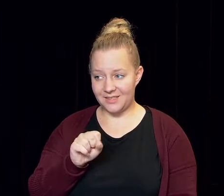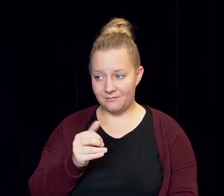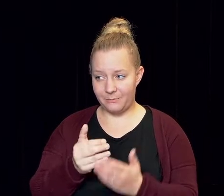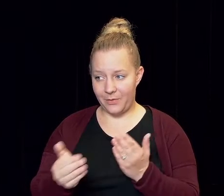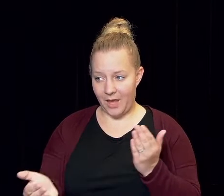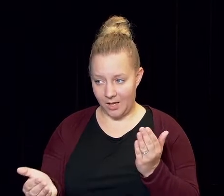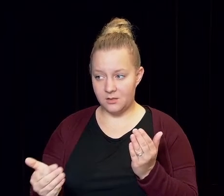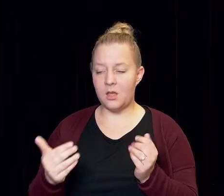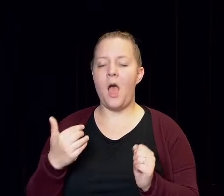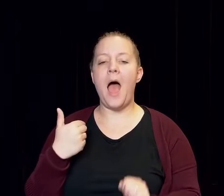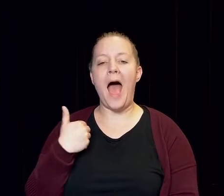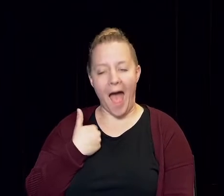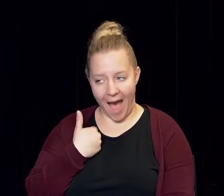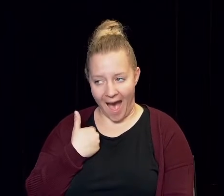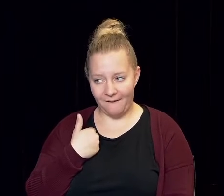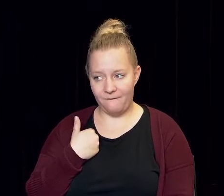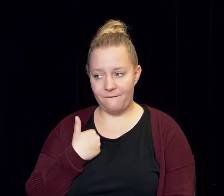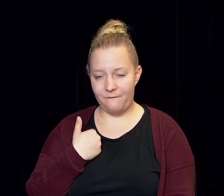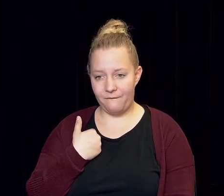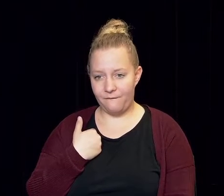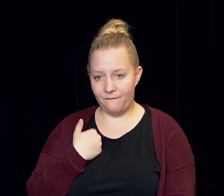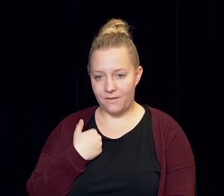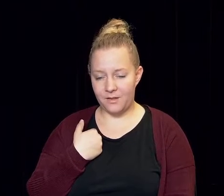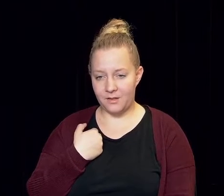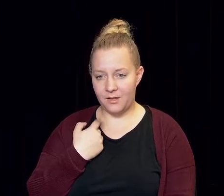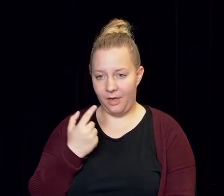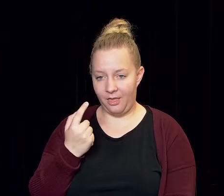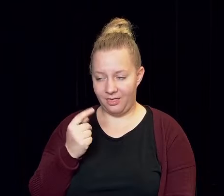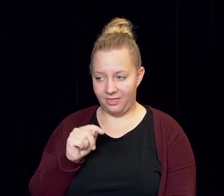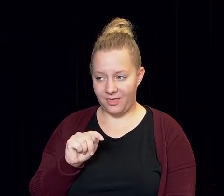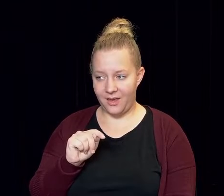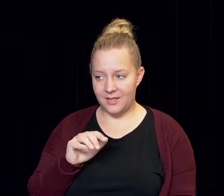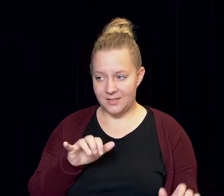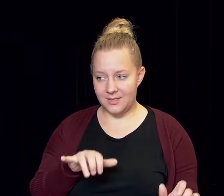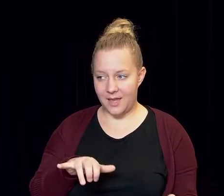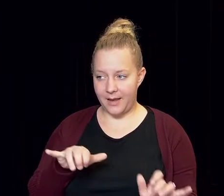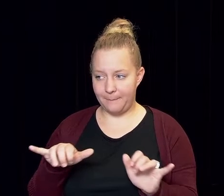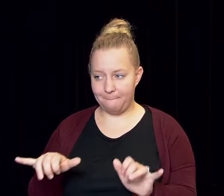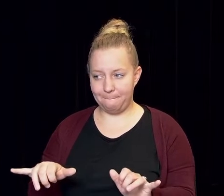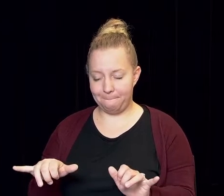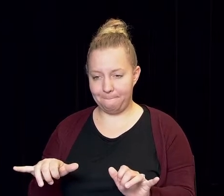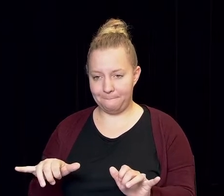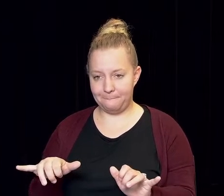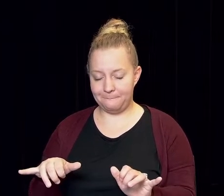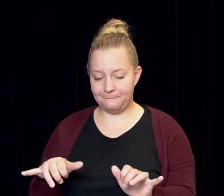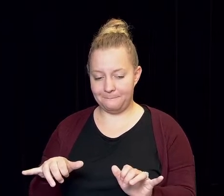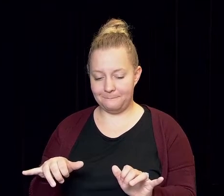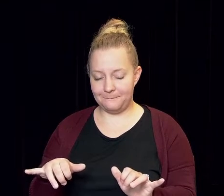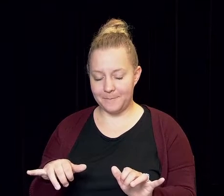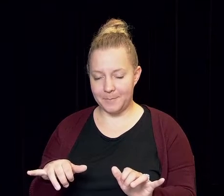have the same